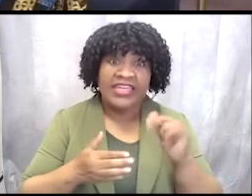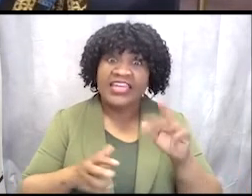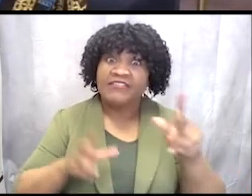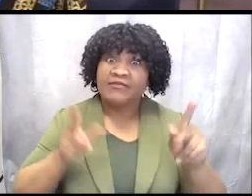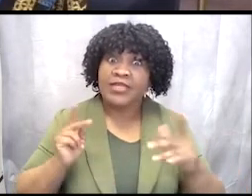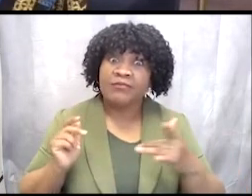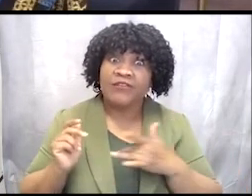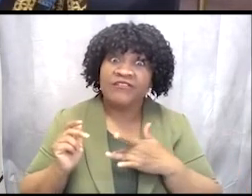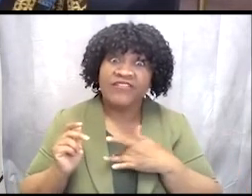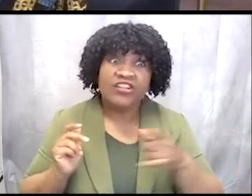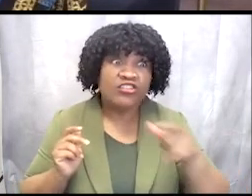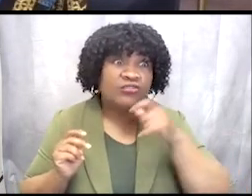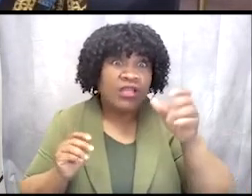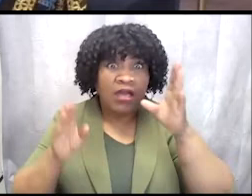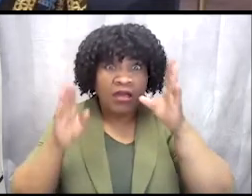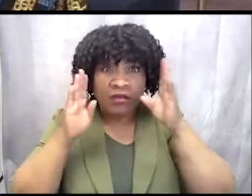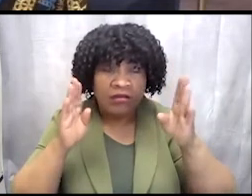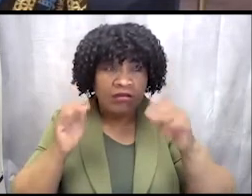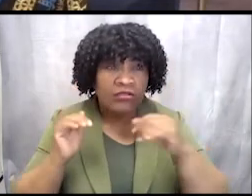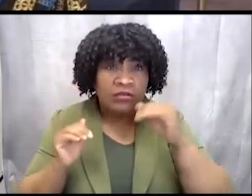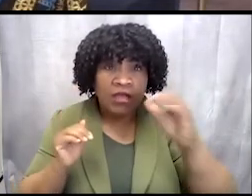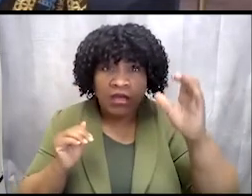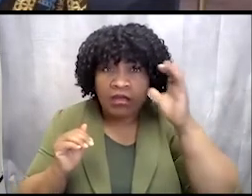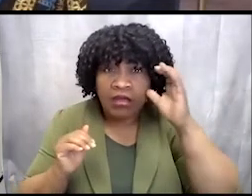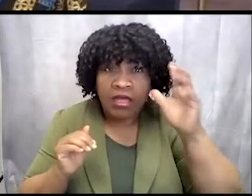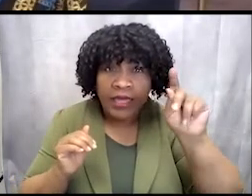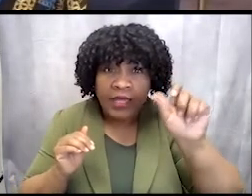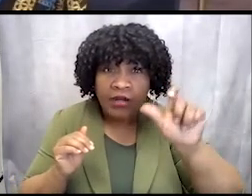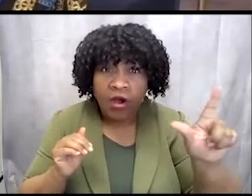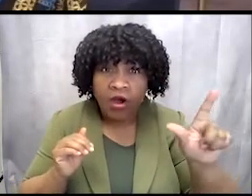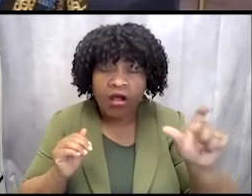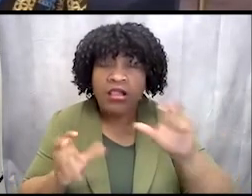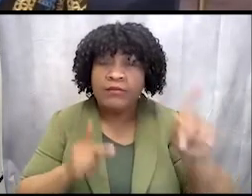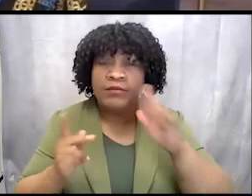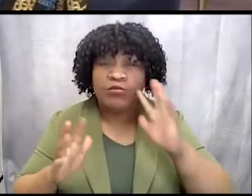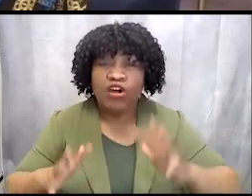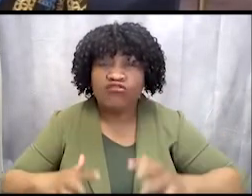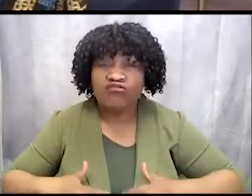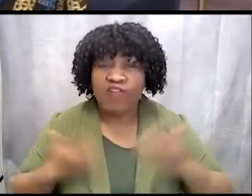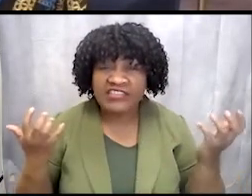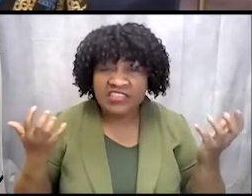that you're not even hearing them at all, they ratchet up even deeper.